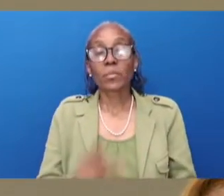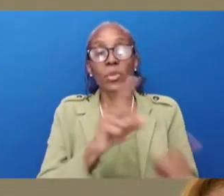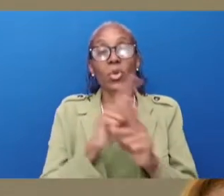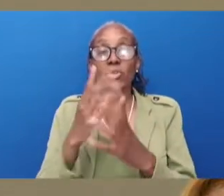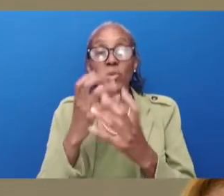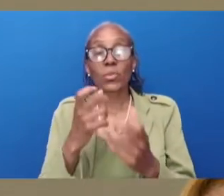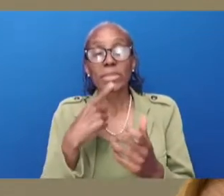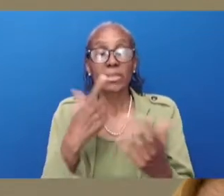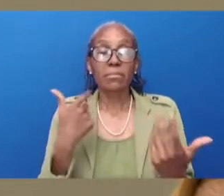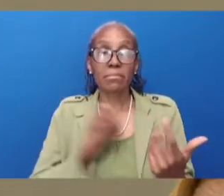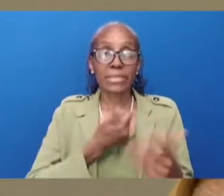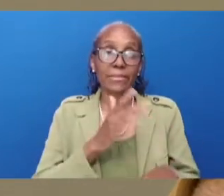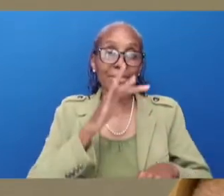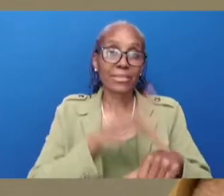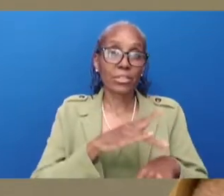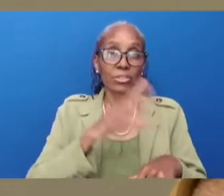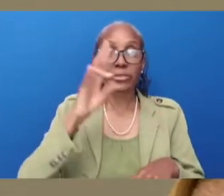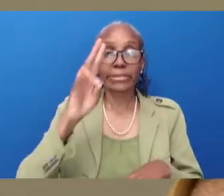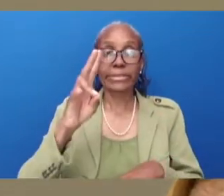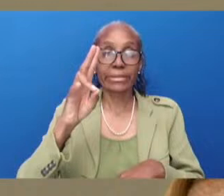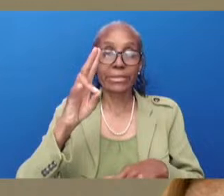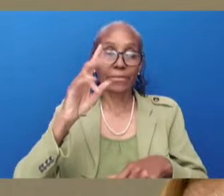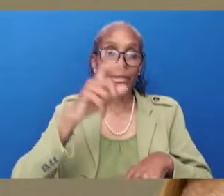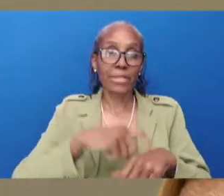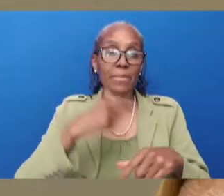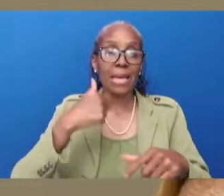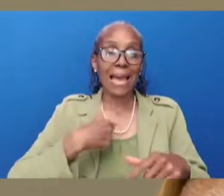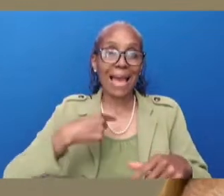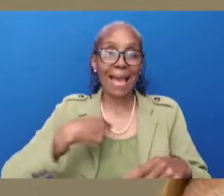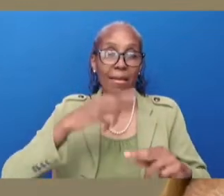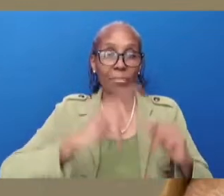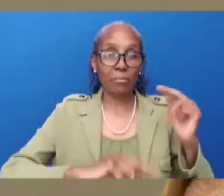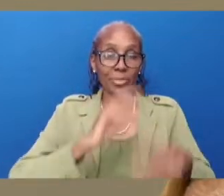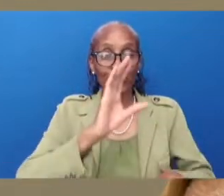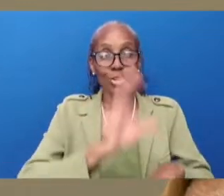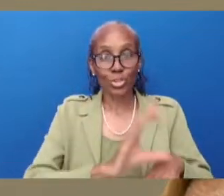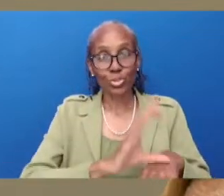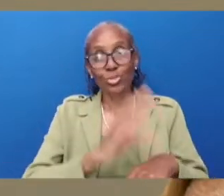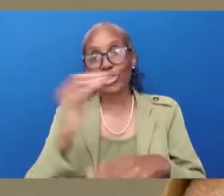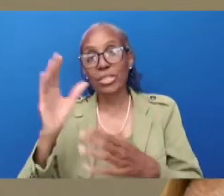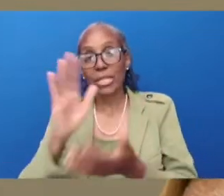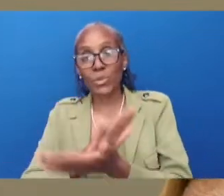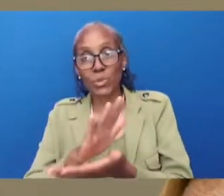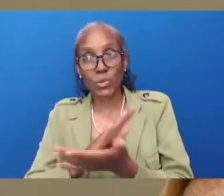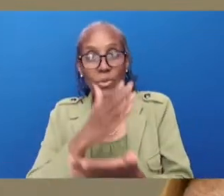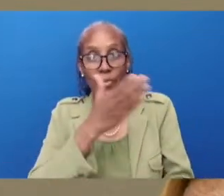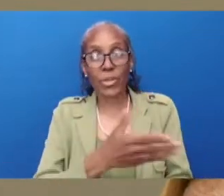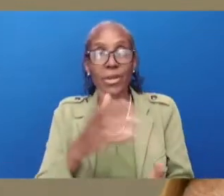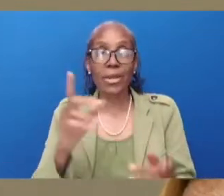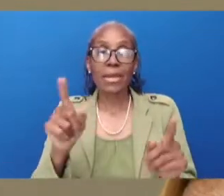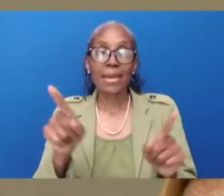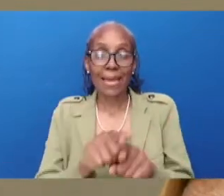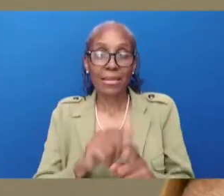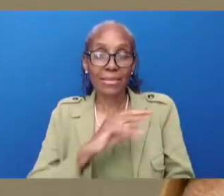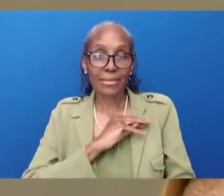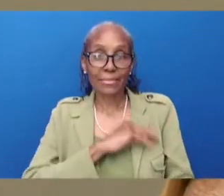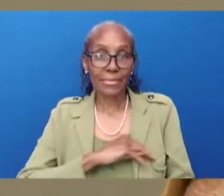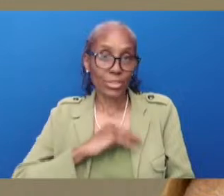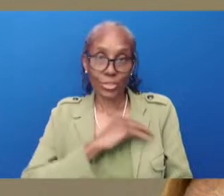THERE. I ALSO WANT TO SAY I'VE BEEN TO